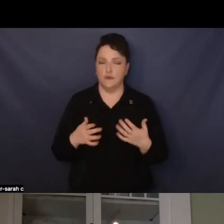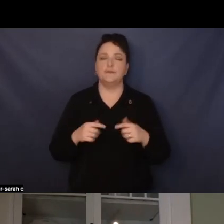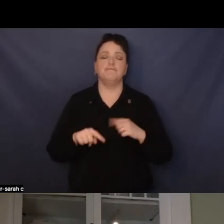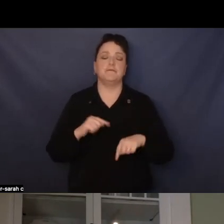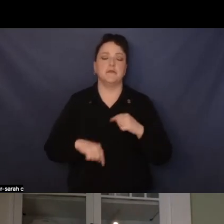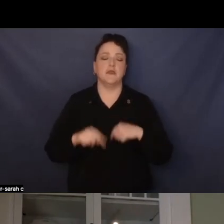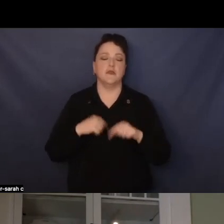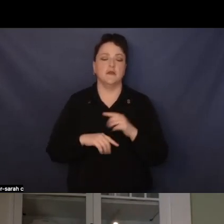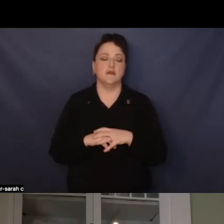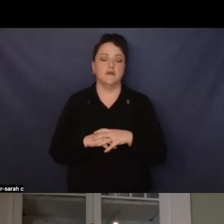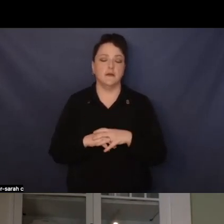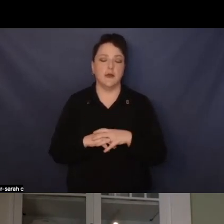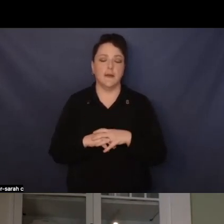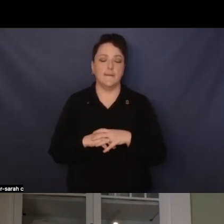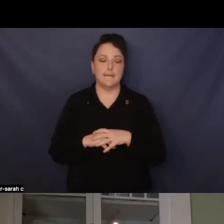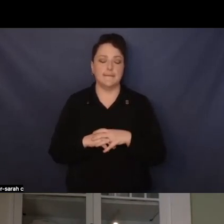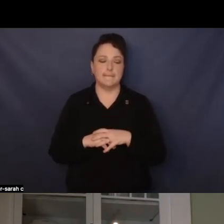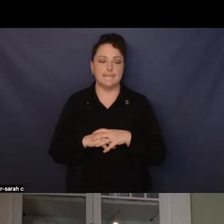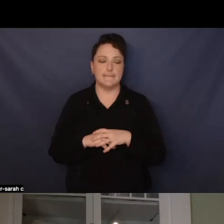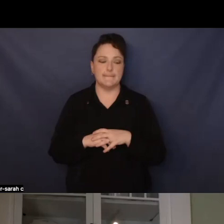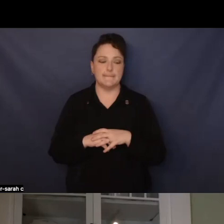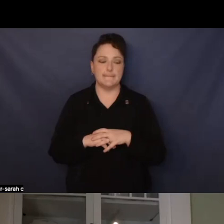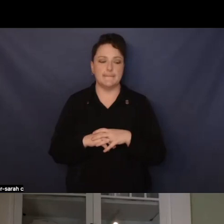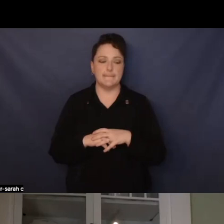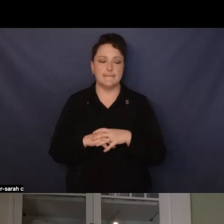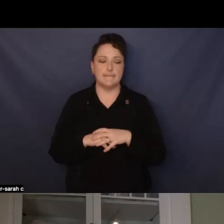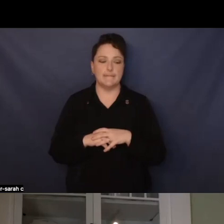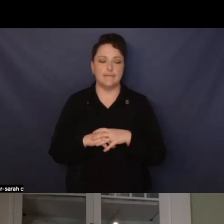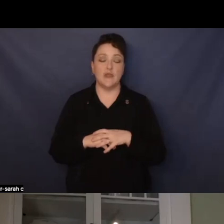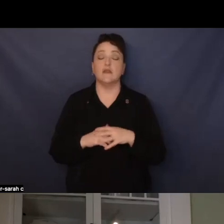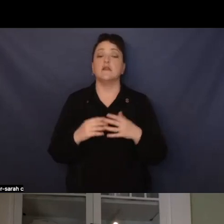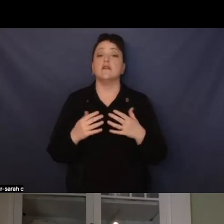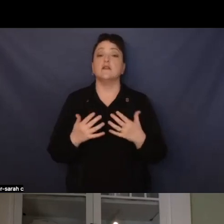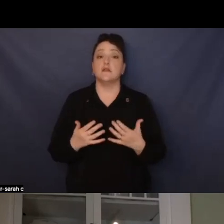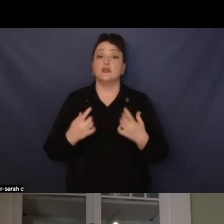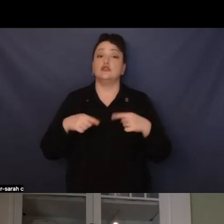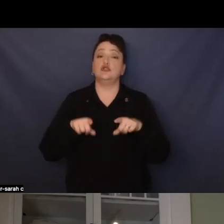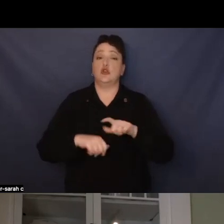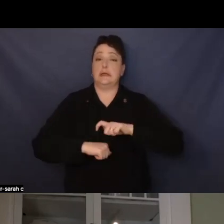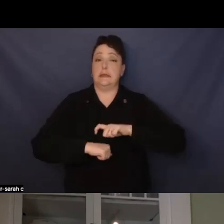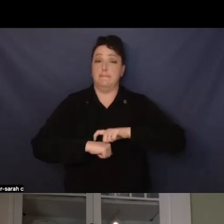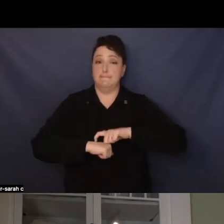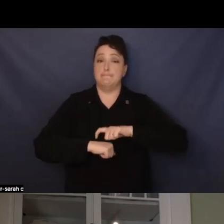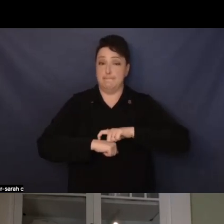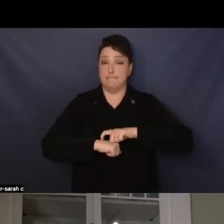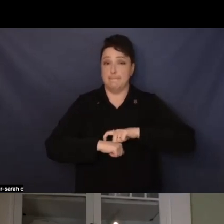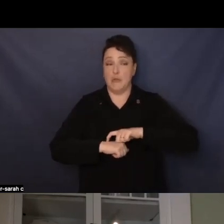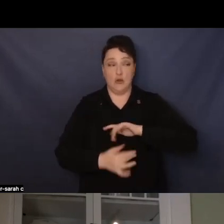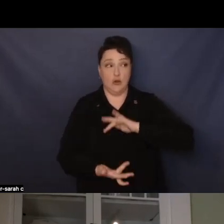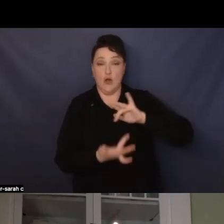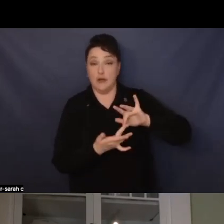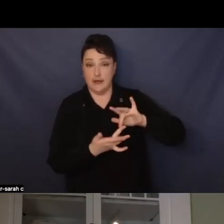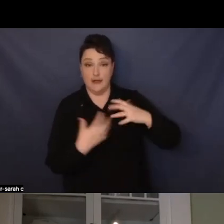elevating your concern within the healthcare organization, a great tool that we have is to